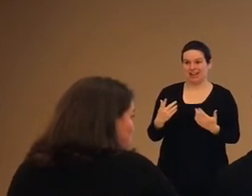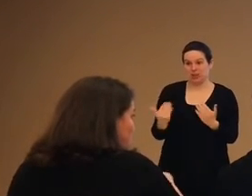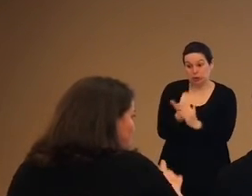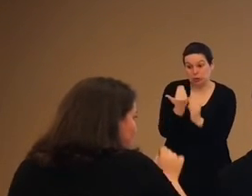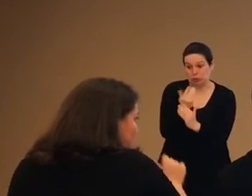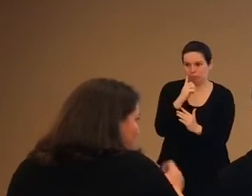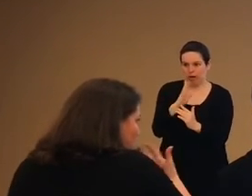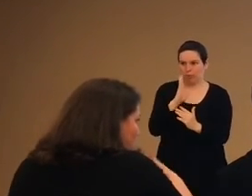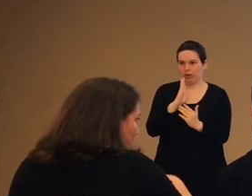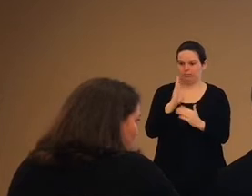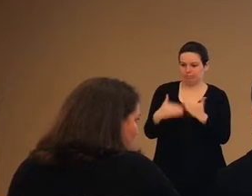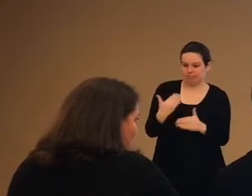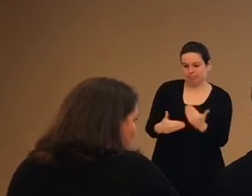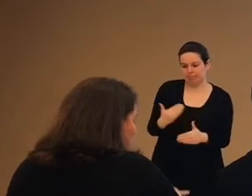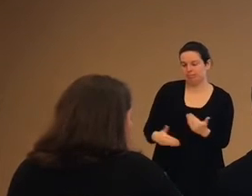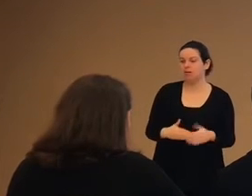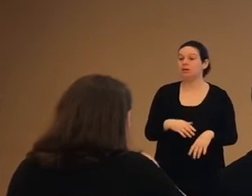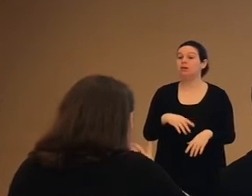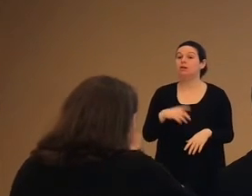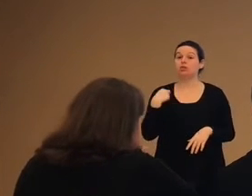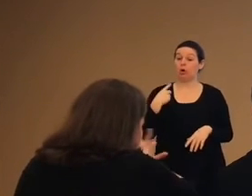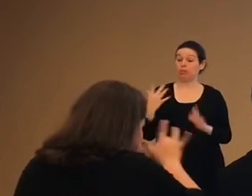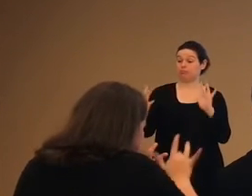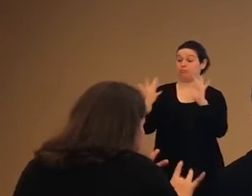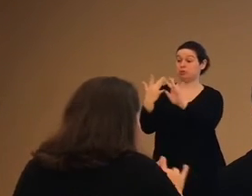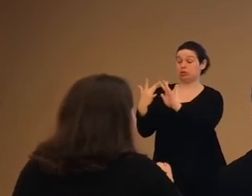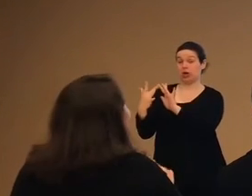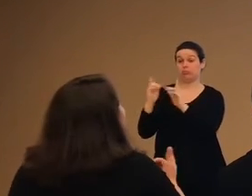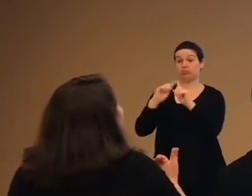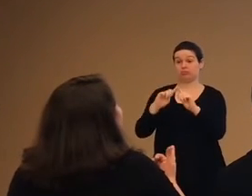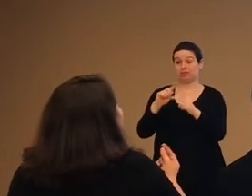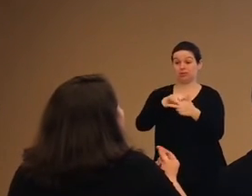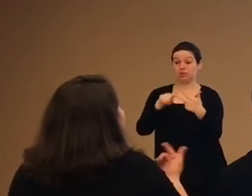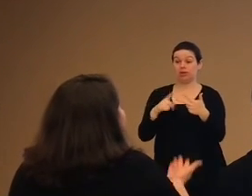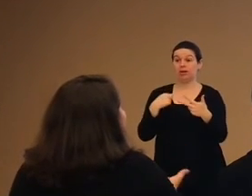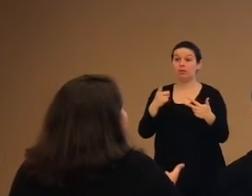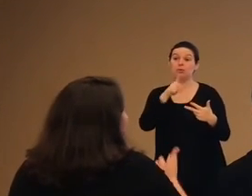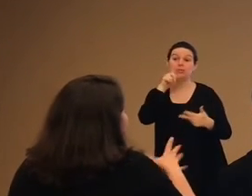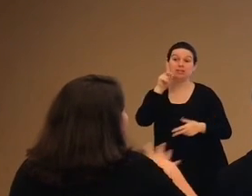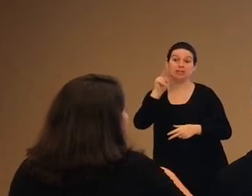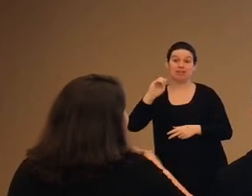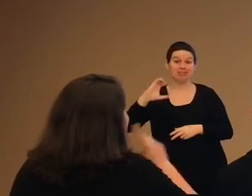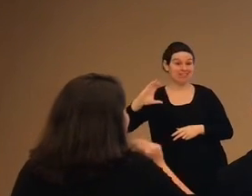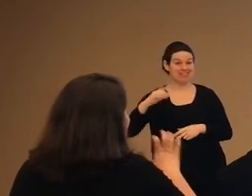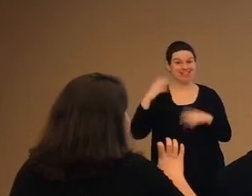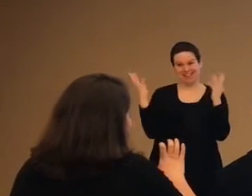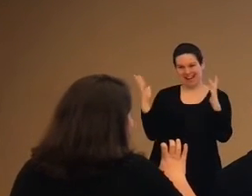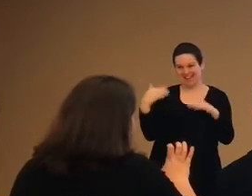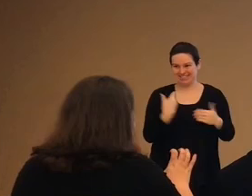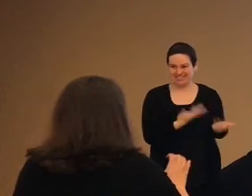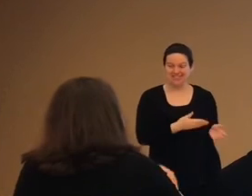So we reached out and what we ended up going with is defin and